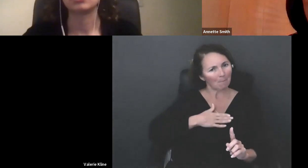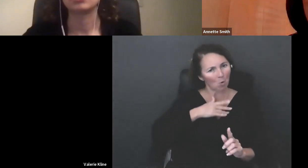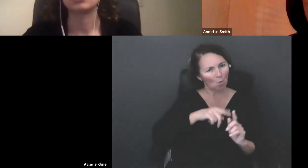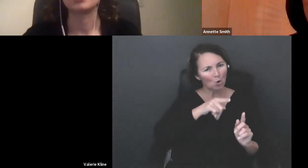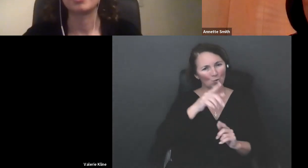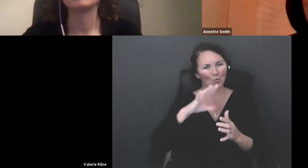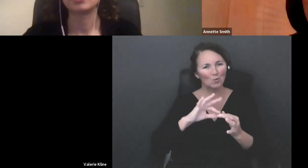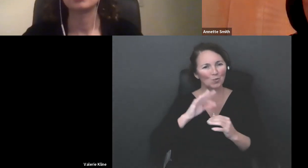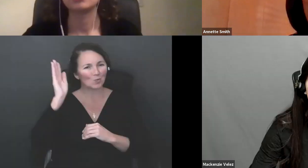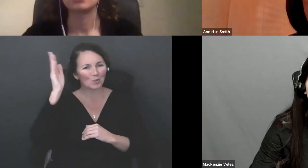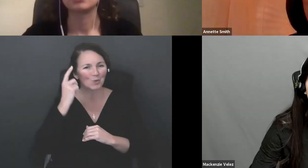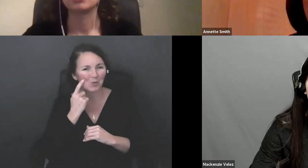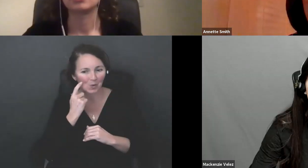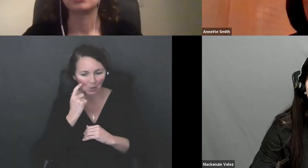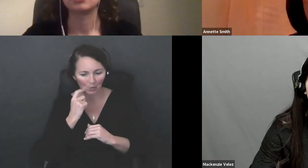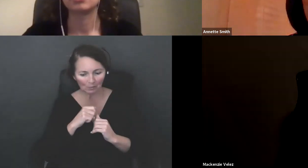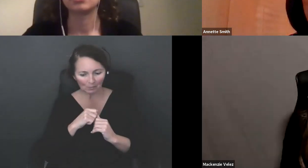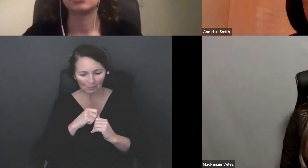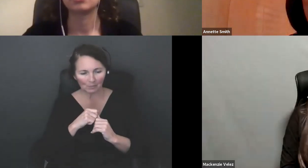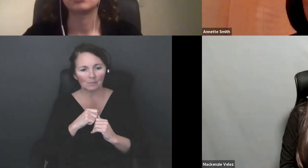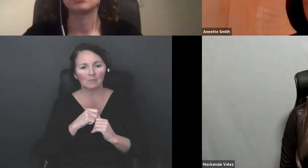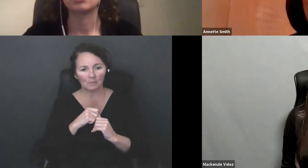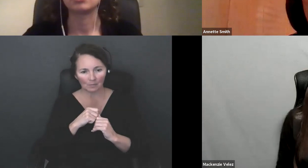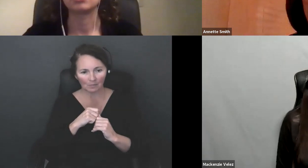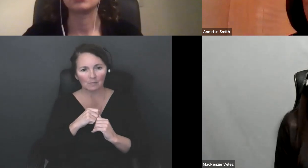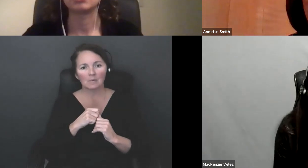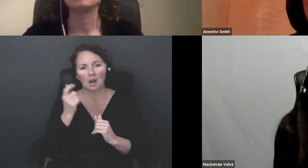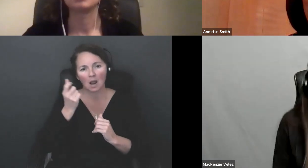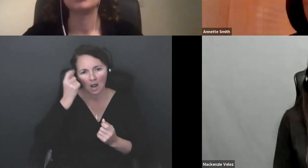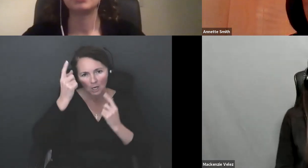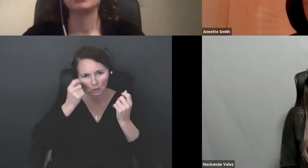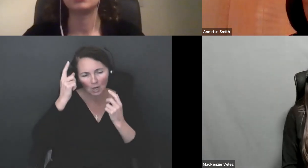appreciate not saying certain things.